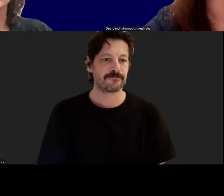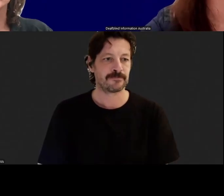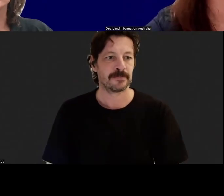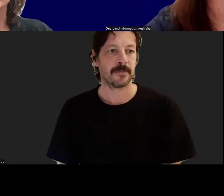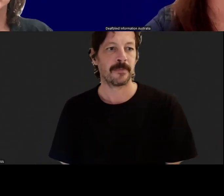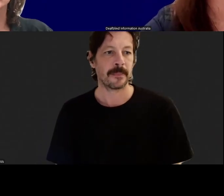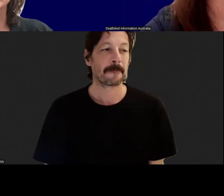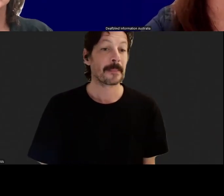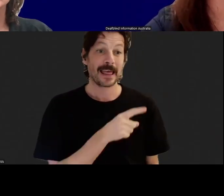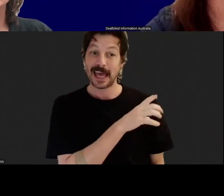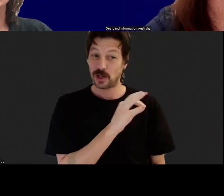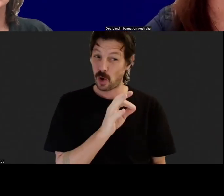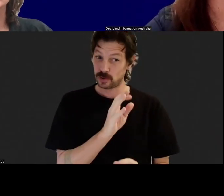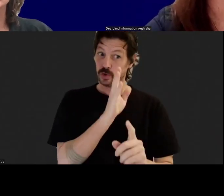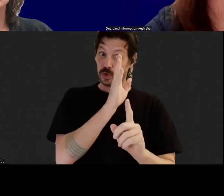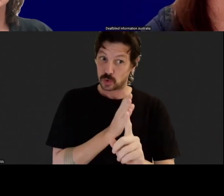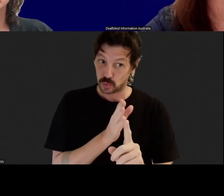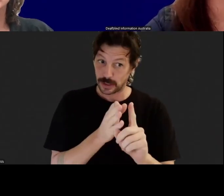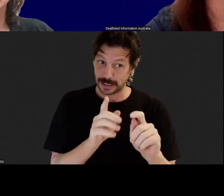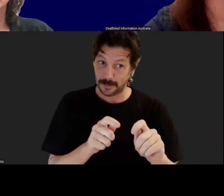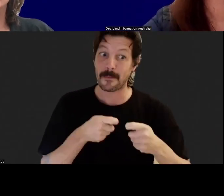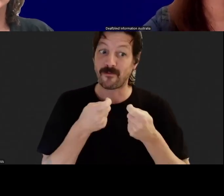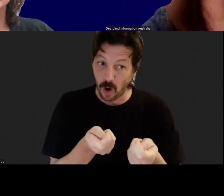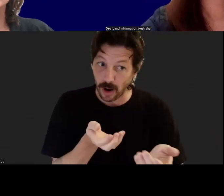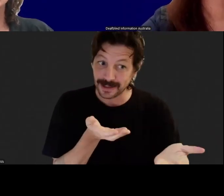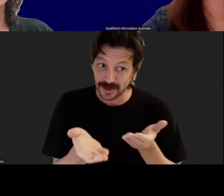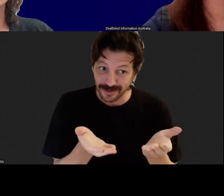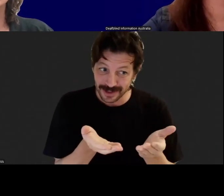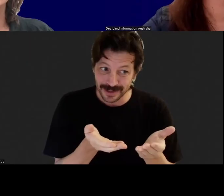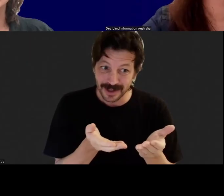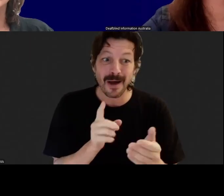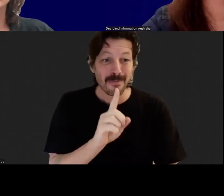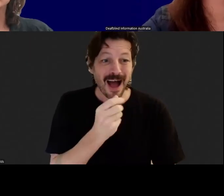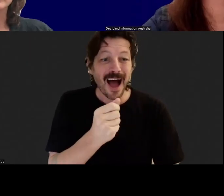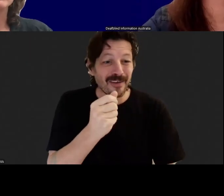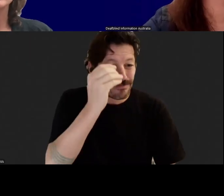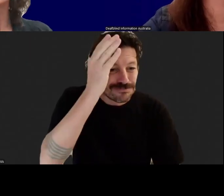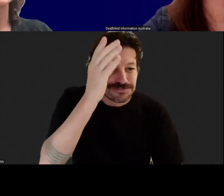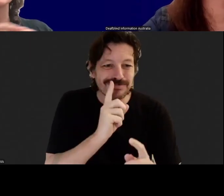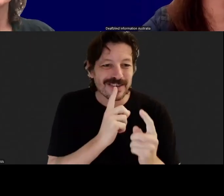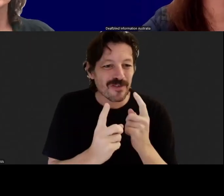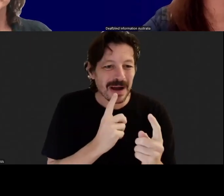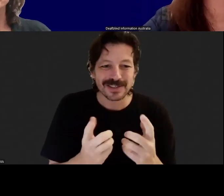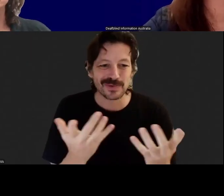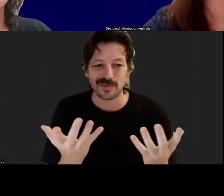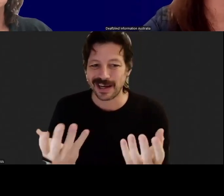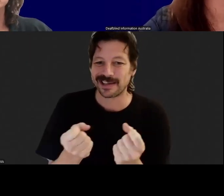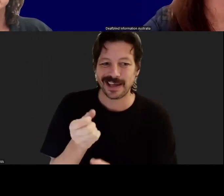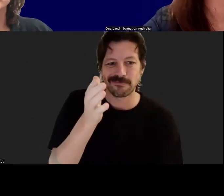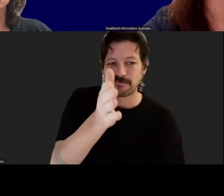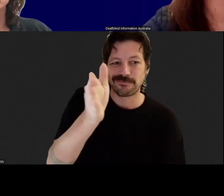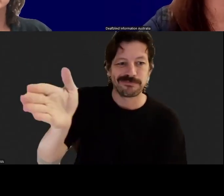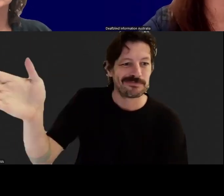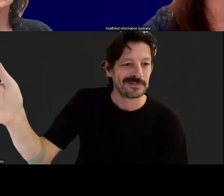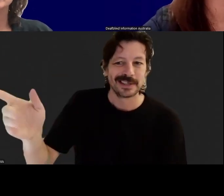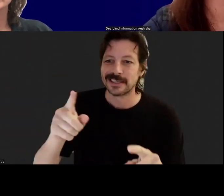directly provide those services. Those services are provided by just various disability providers